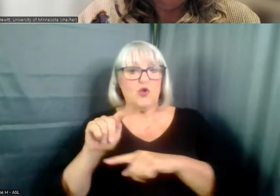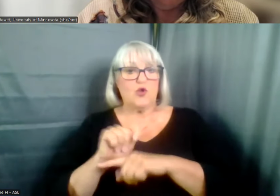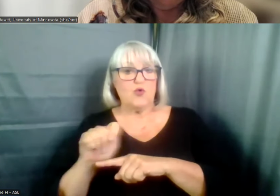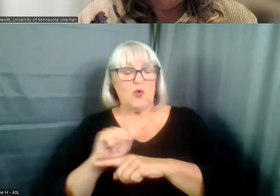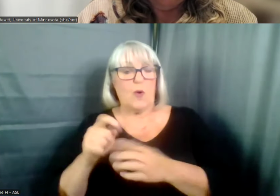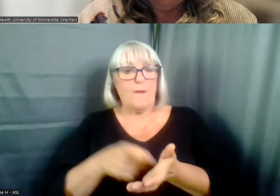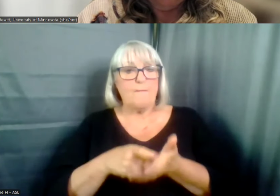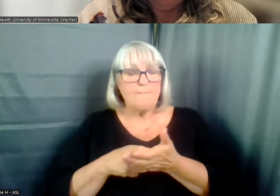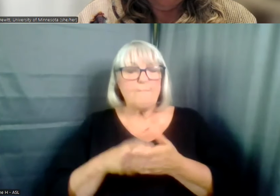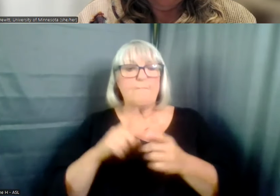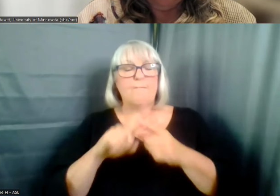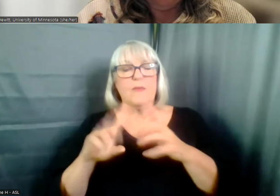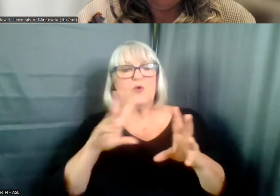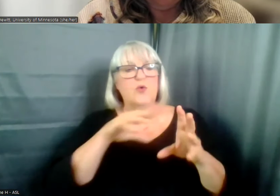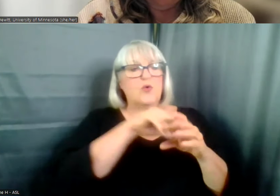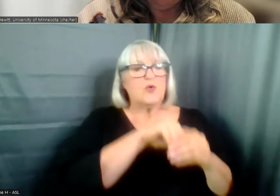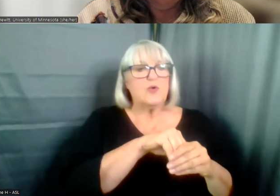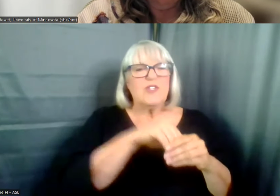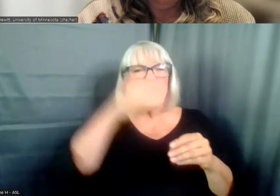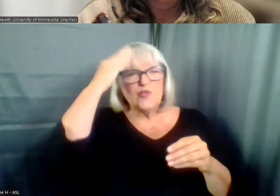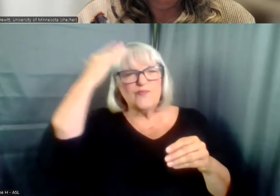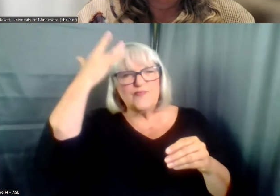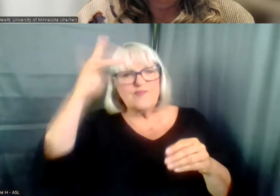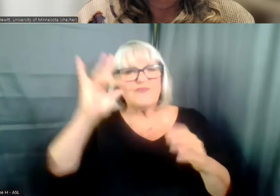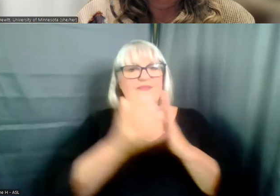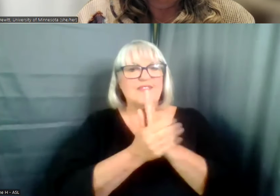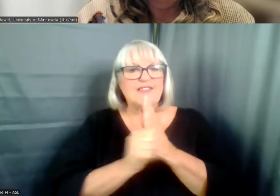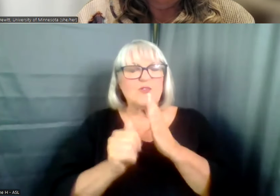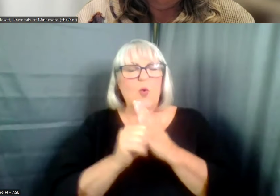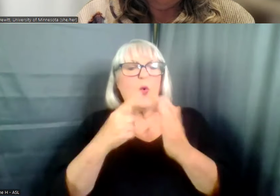competency based training that addresses the full range of skills required for jobs as